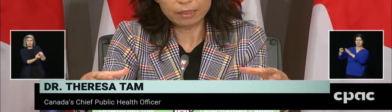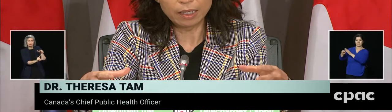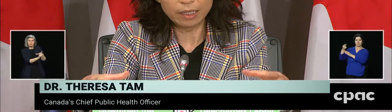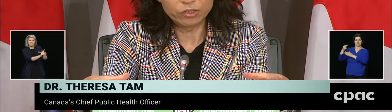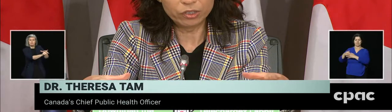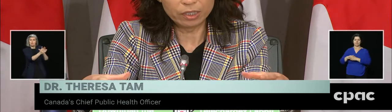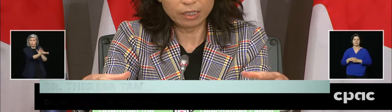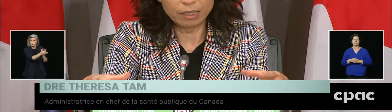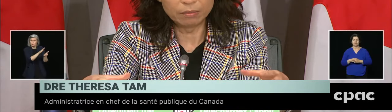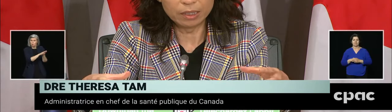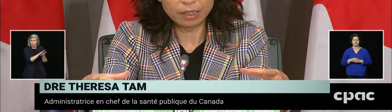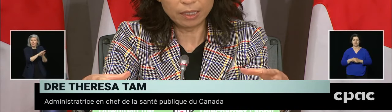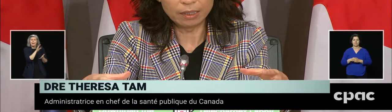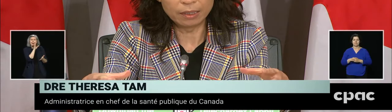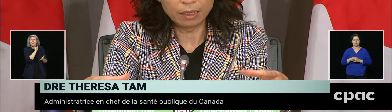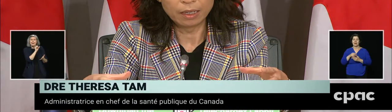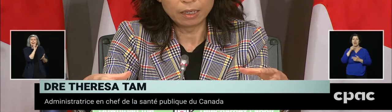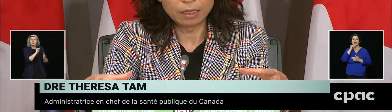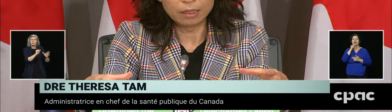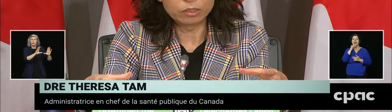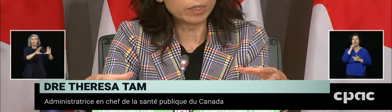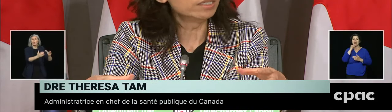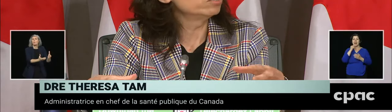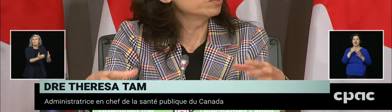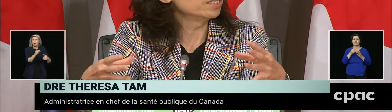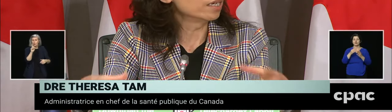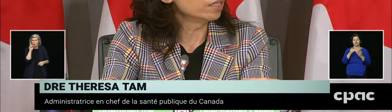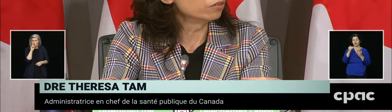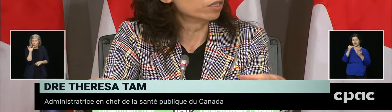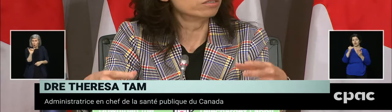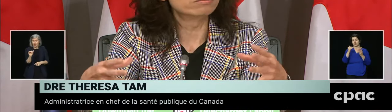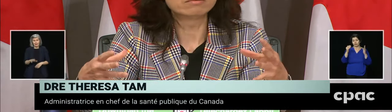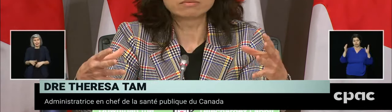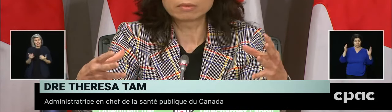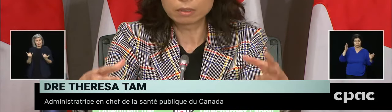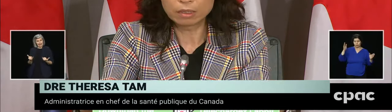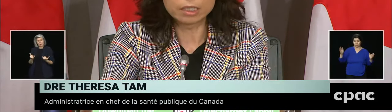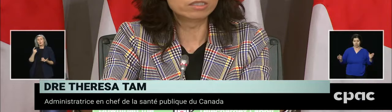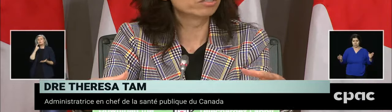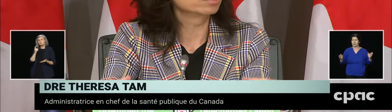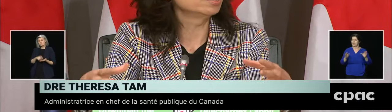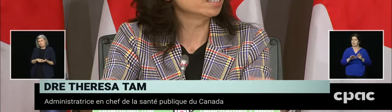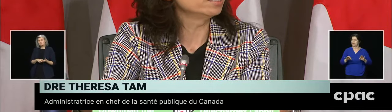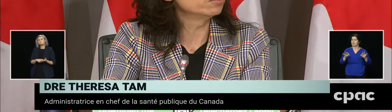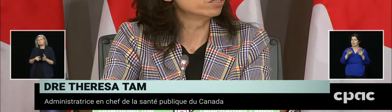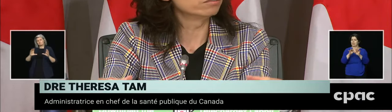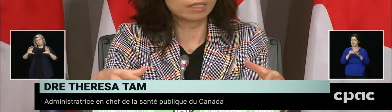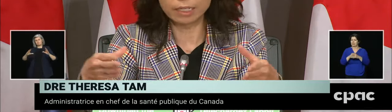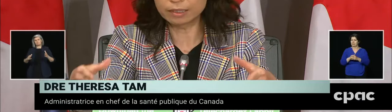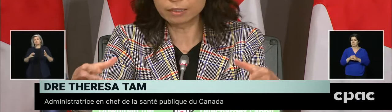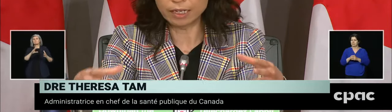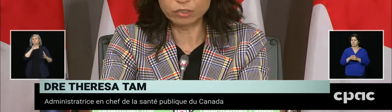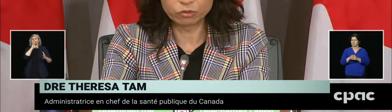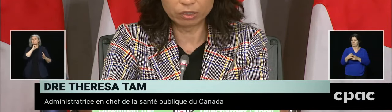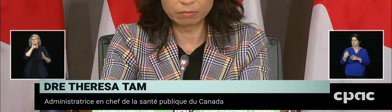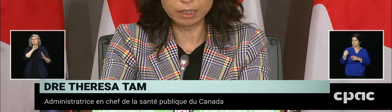THE CASES. RIGHT NOW WE'VE DETECTED THIS